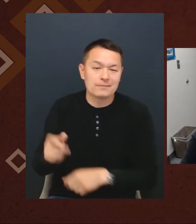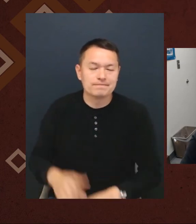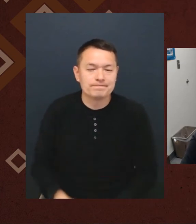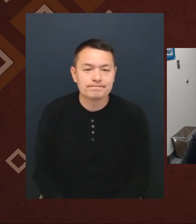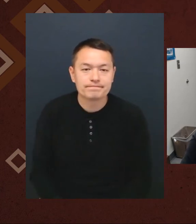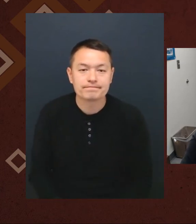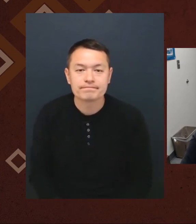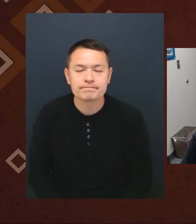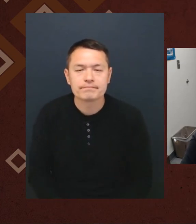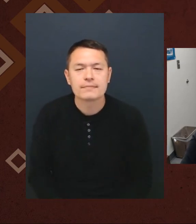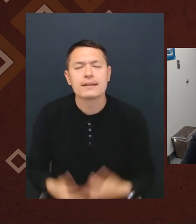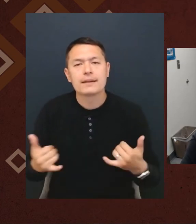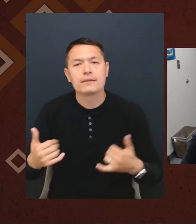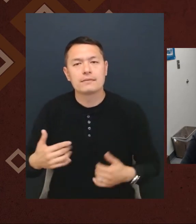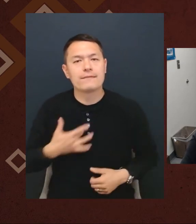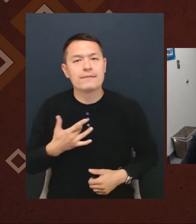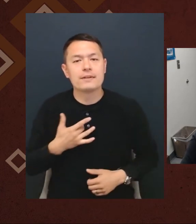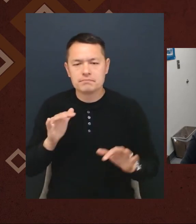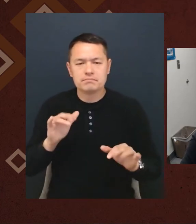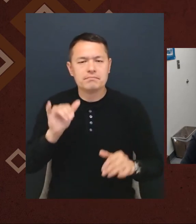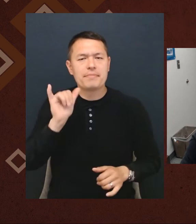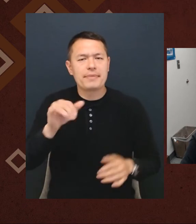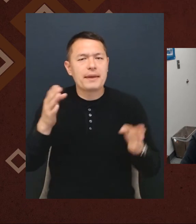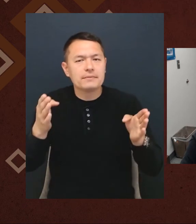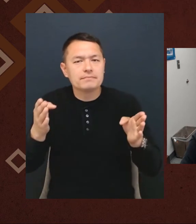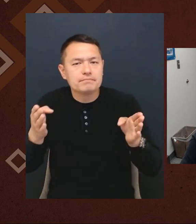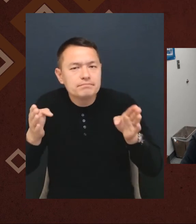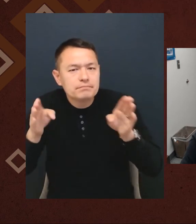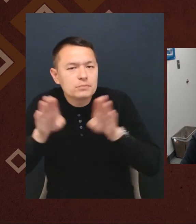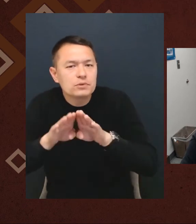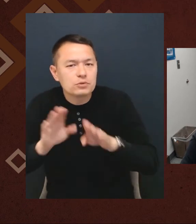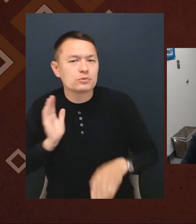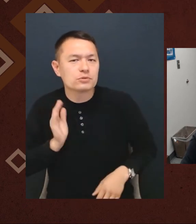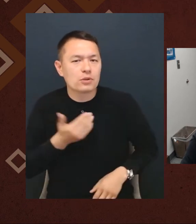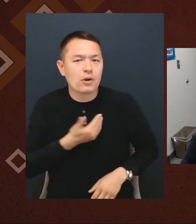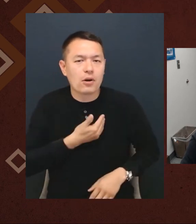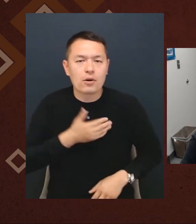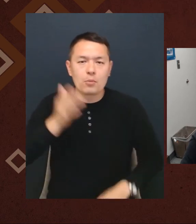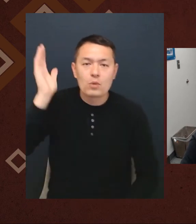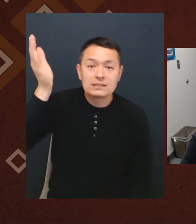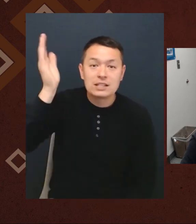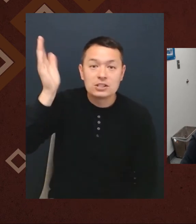think that concludes our presentation. But we can address the question.